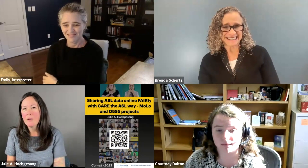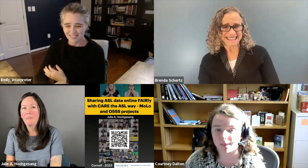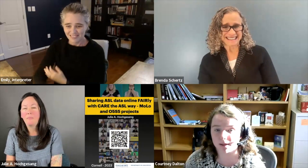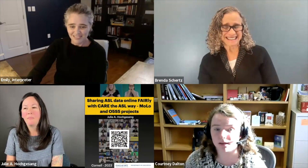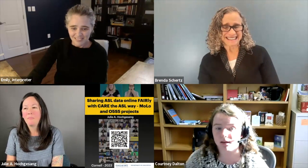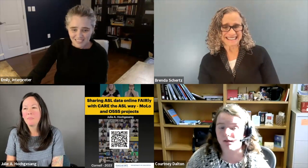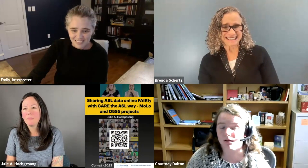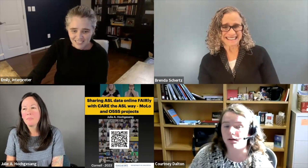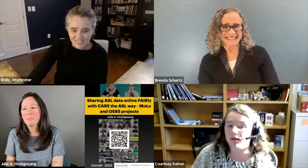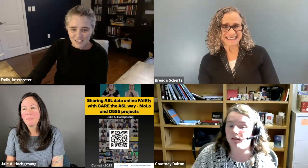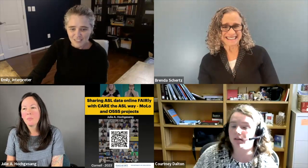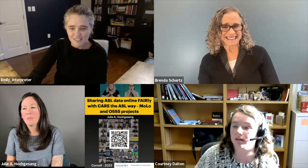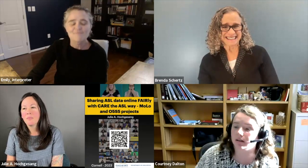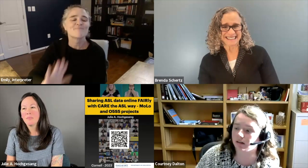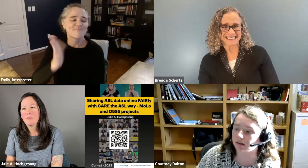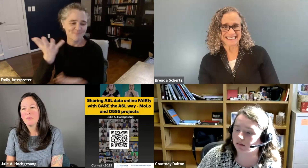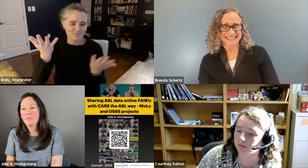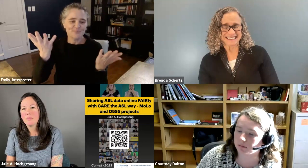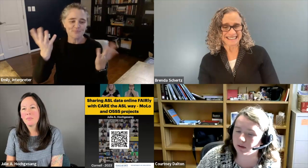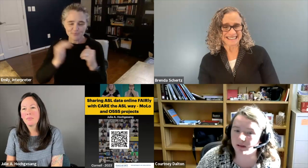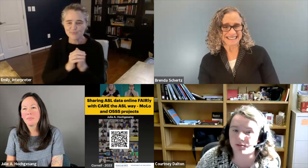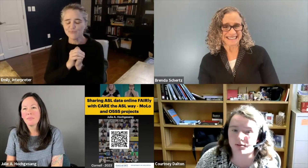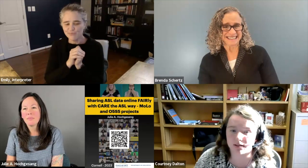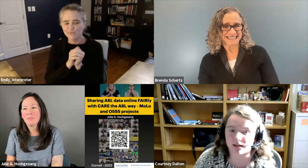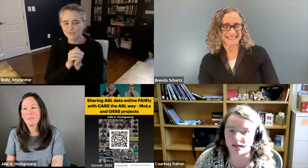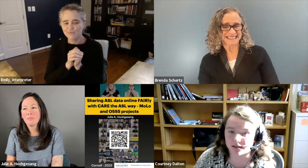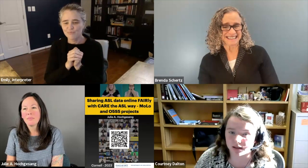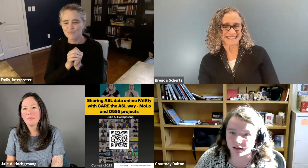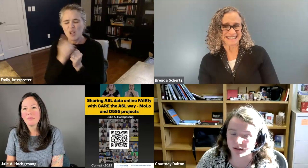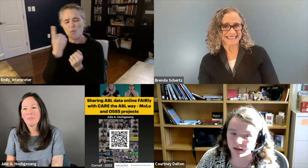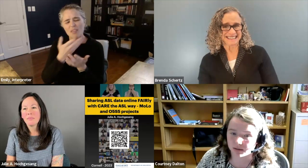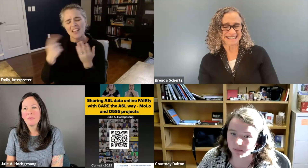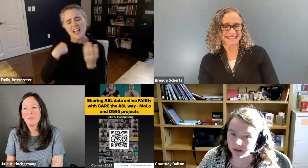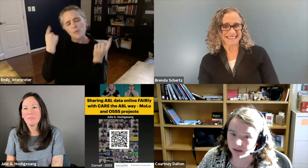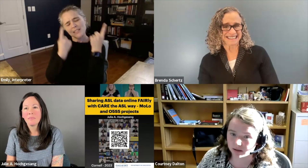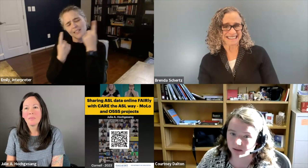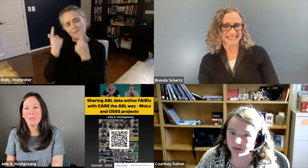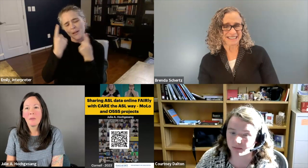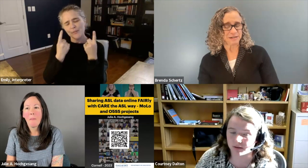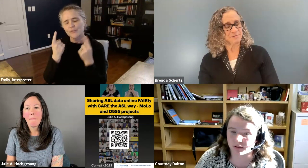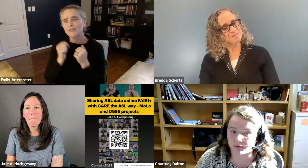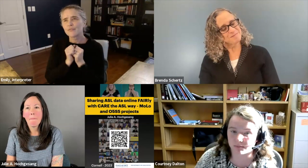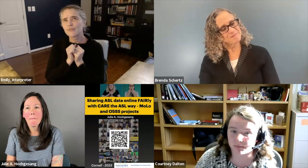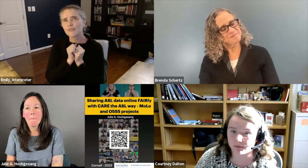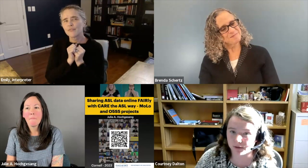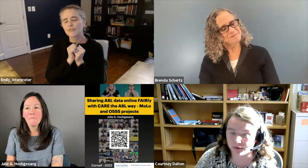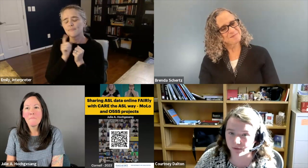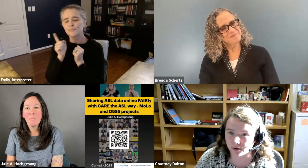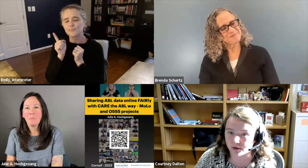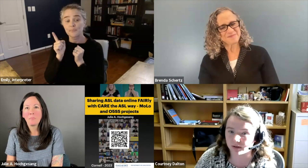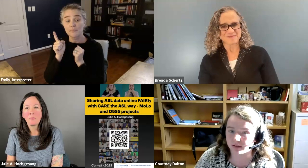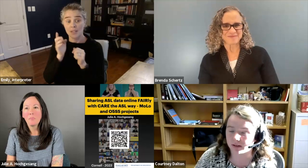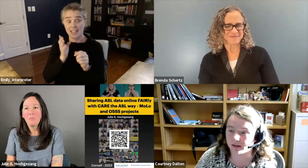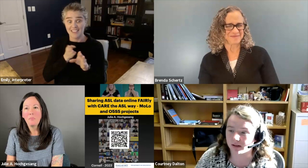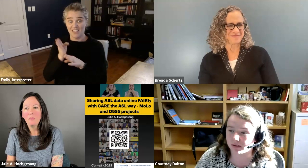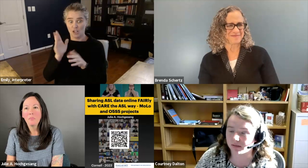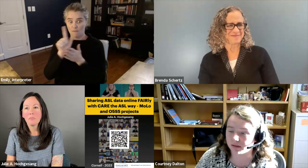well one thing I will say is that in the field of law the